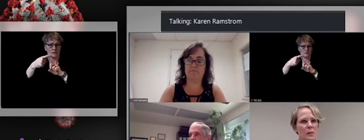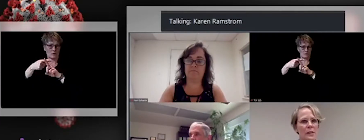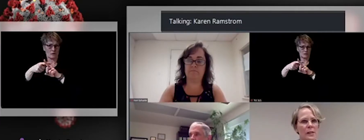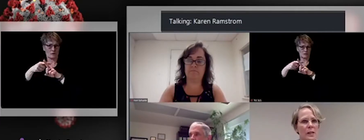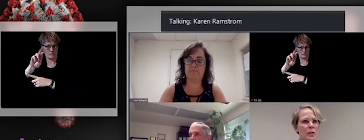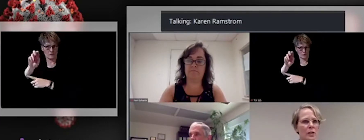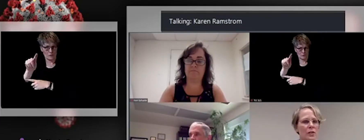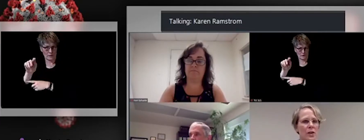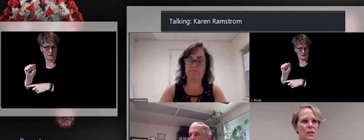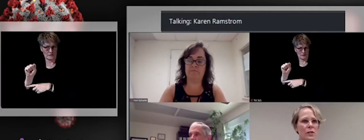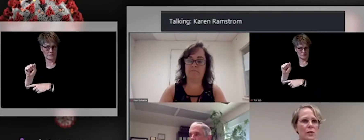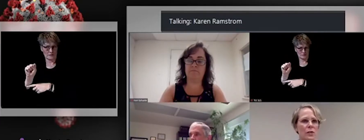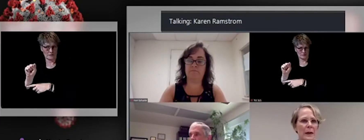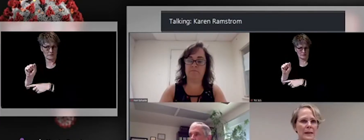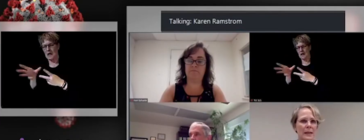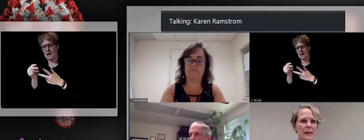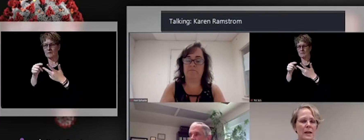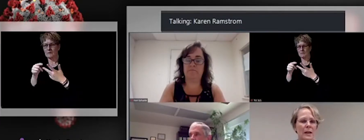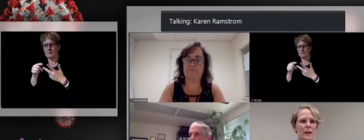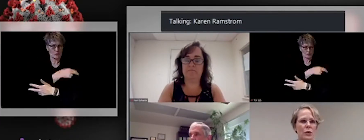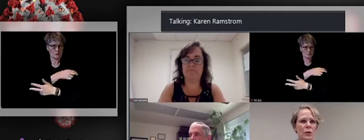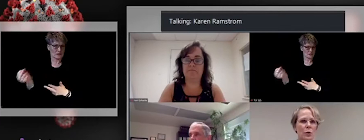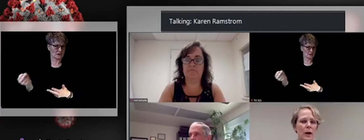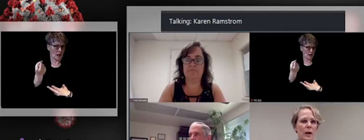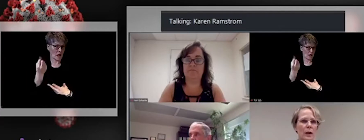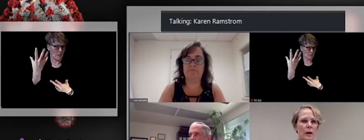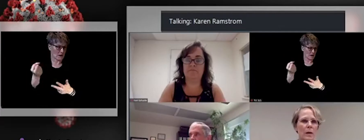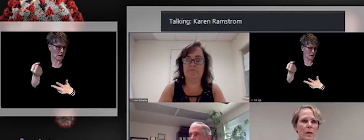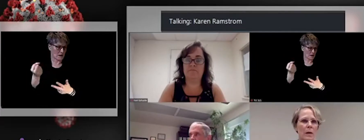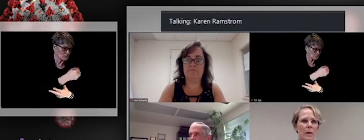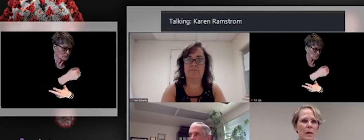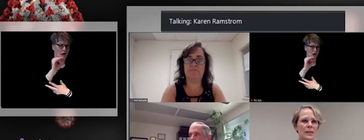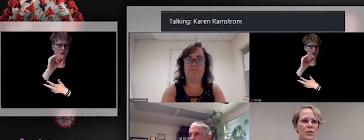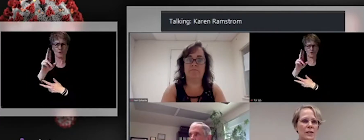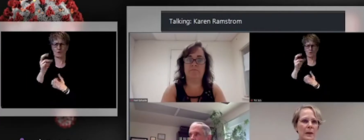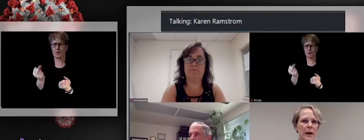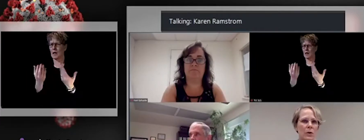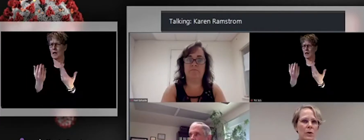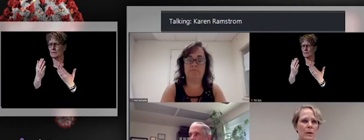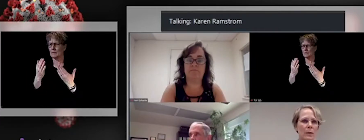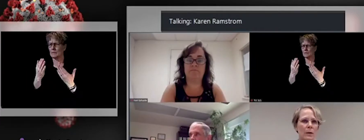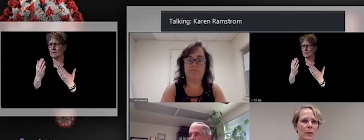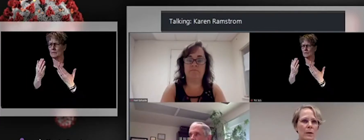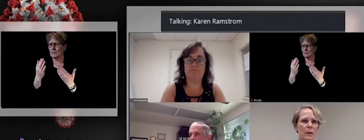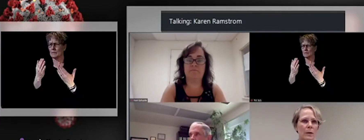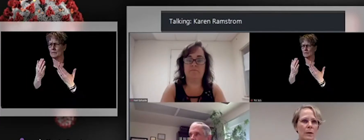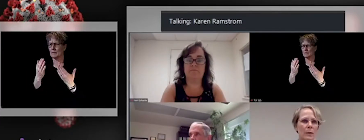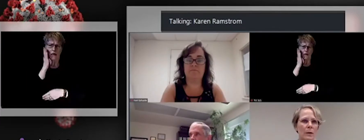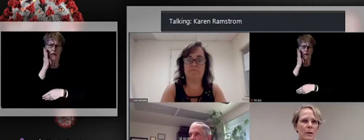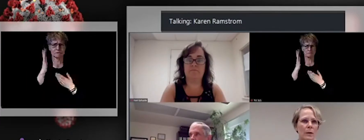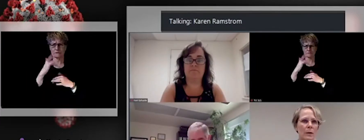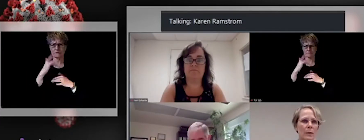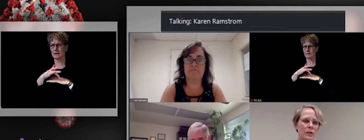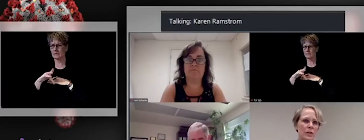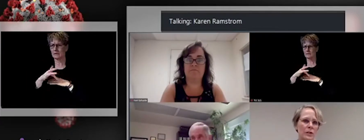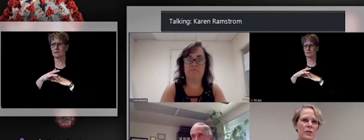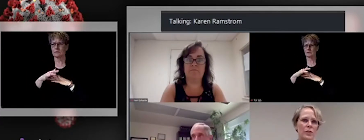hospitalizations your ICU capacity to make decisions about the scope of what different